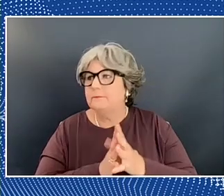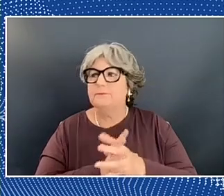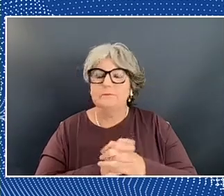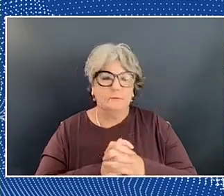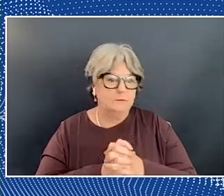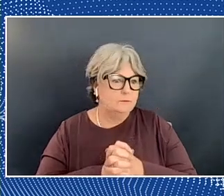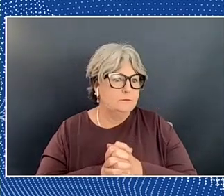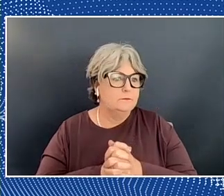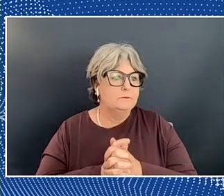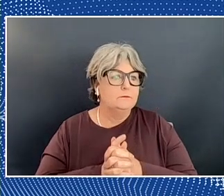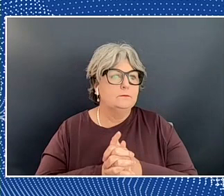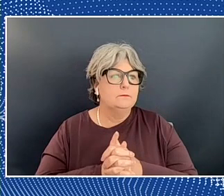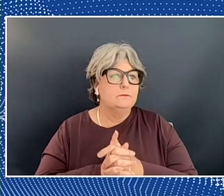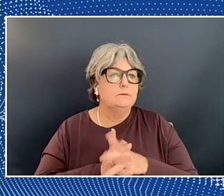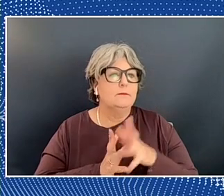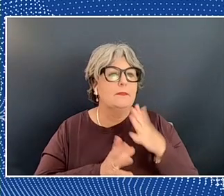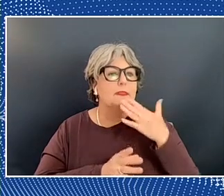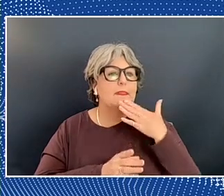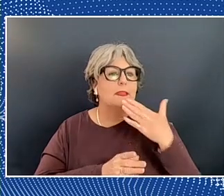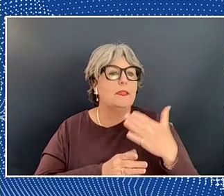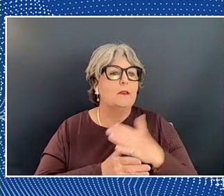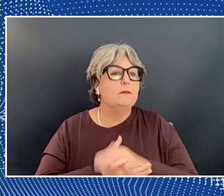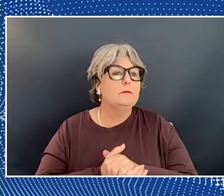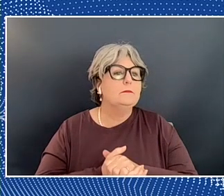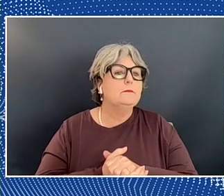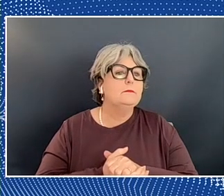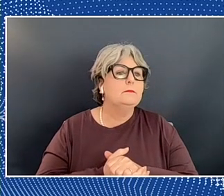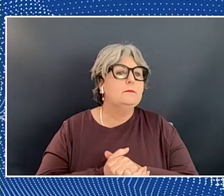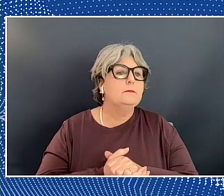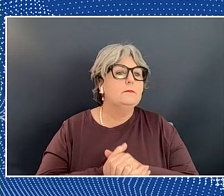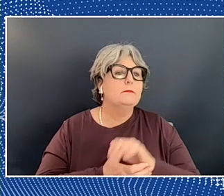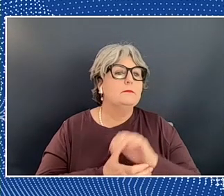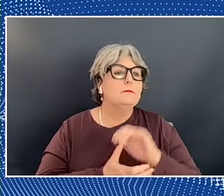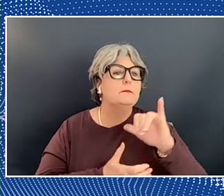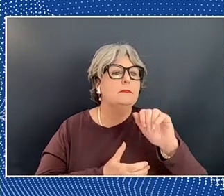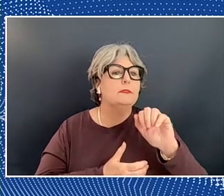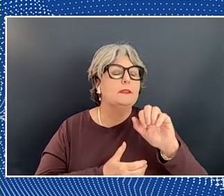Thank you. Yael. Add a little emphasis to that.